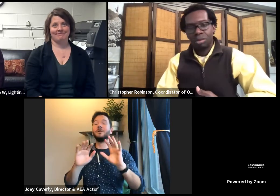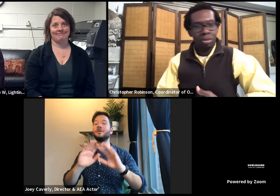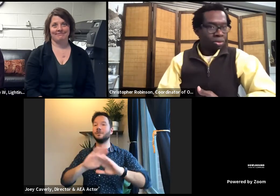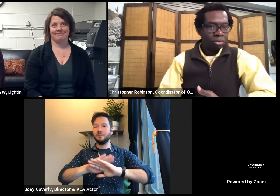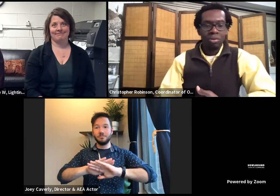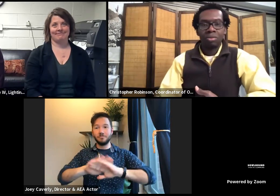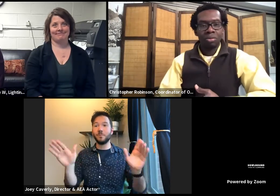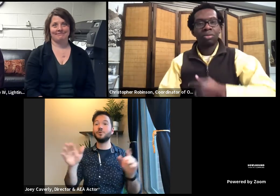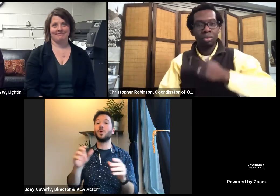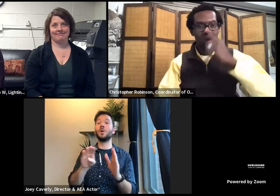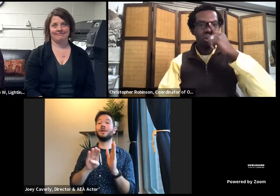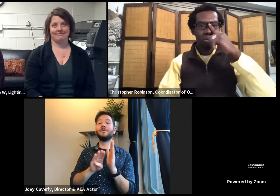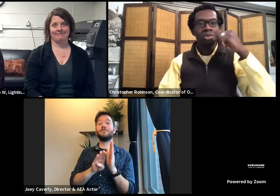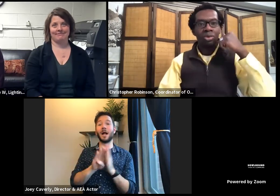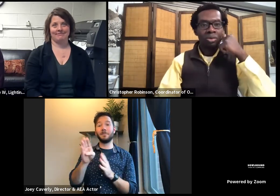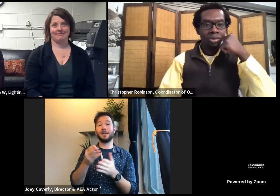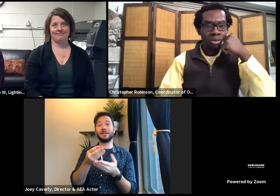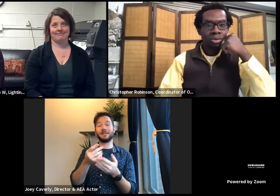and it can get confusing very quickly.